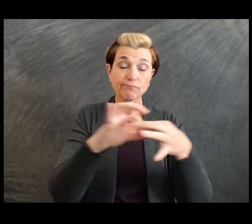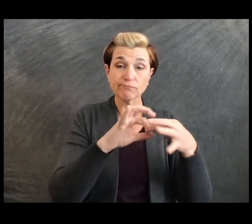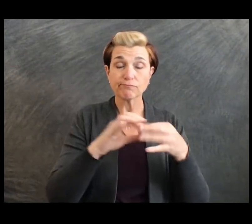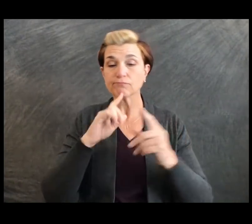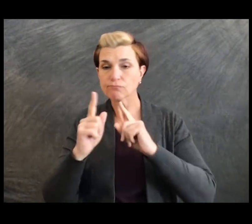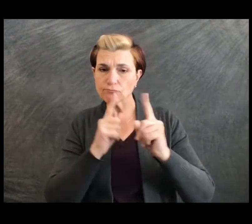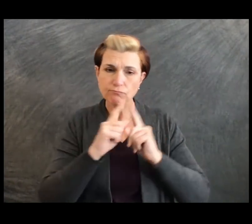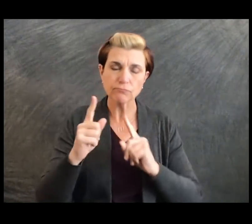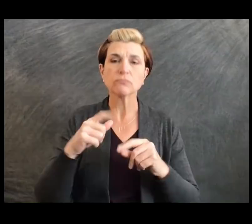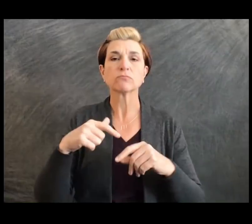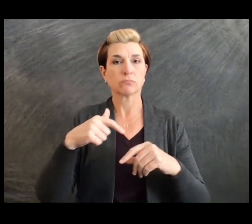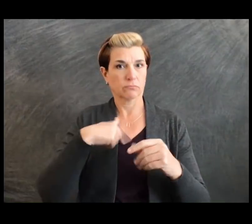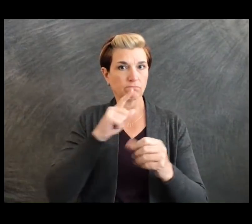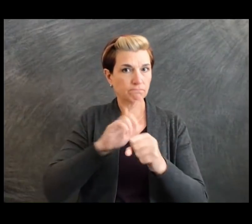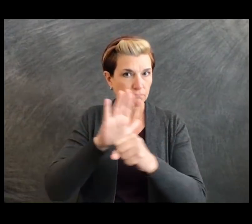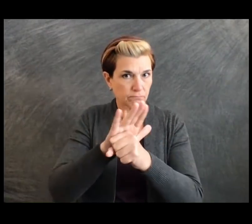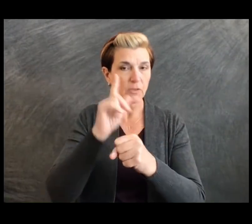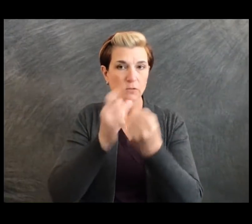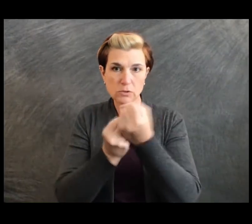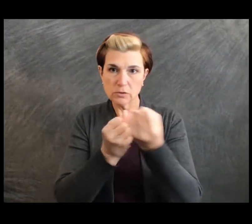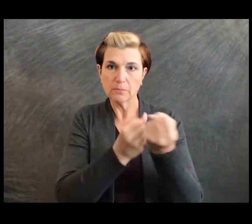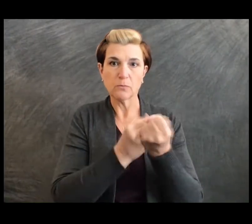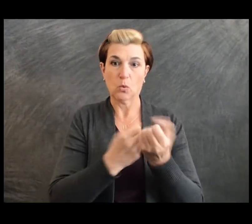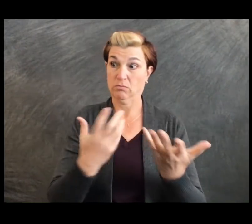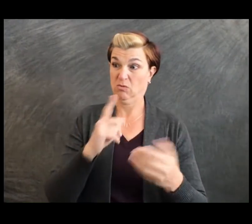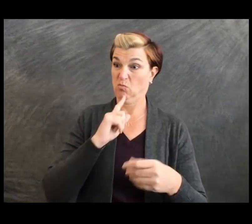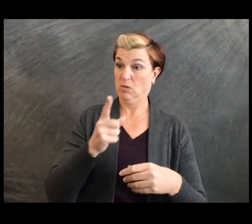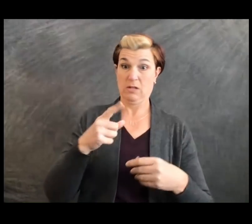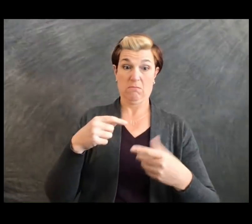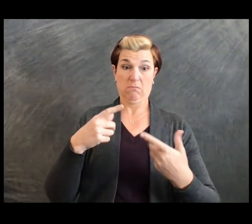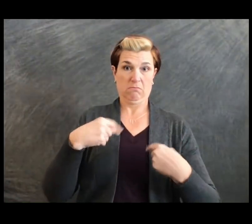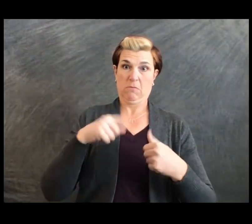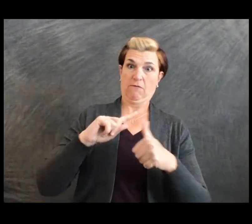nobody's ever done what we've done likewise I had calls during the week